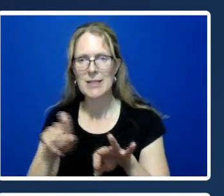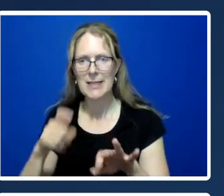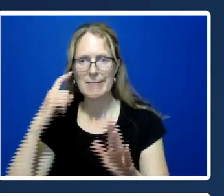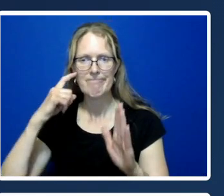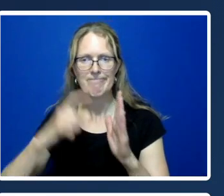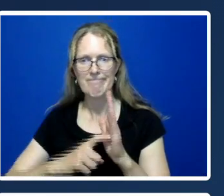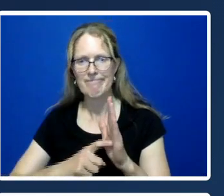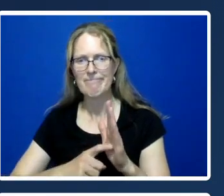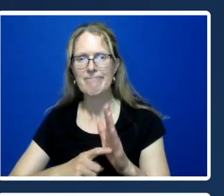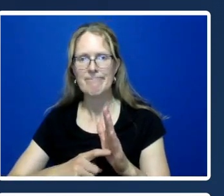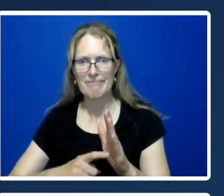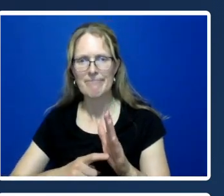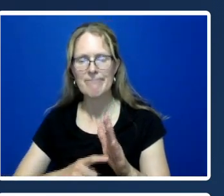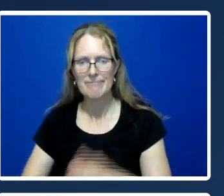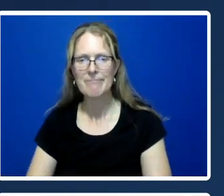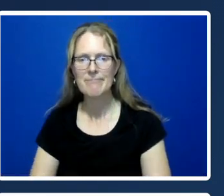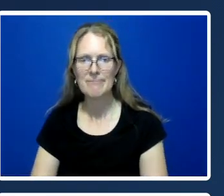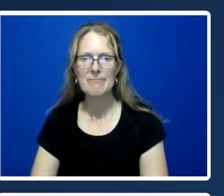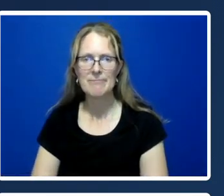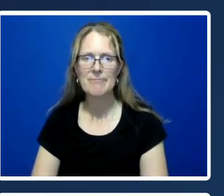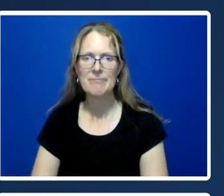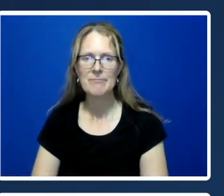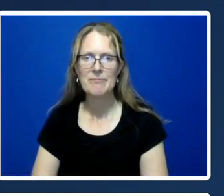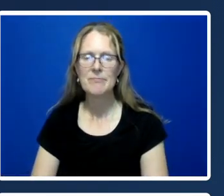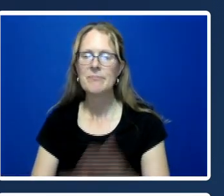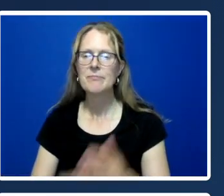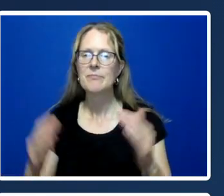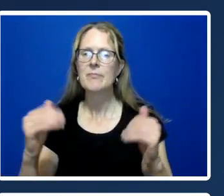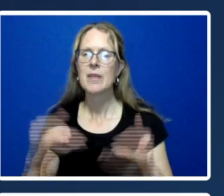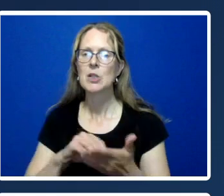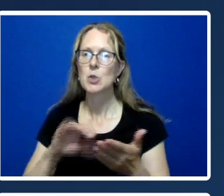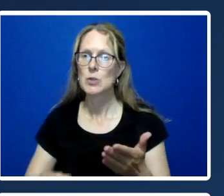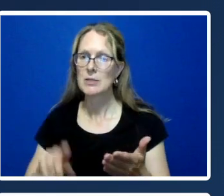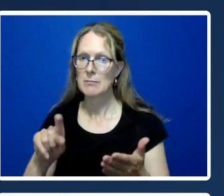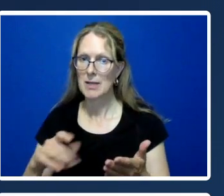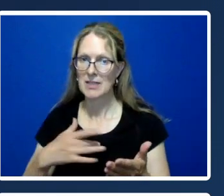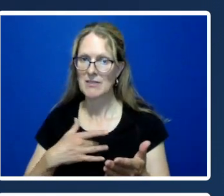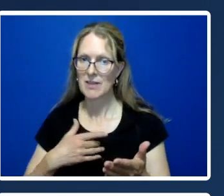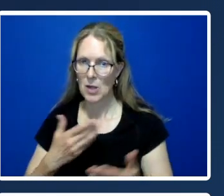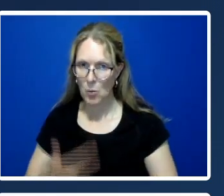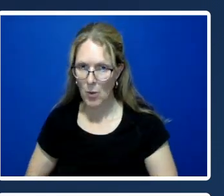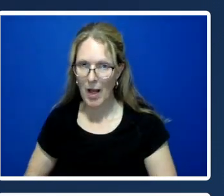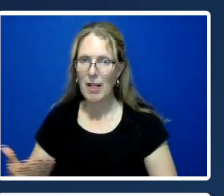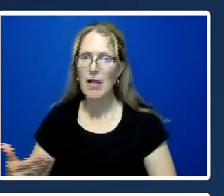students need to feel welcome. And students do bring positive change to their communities. They